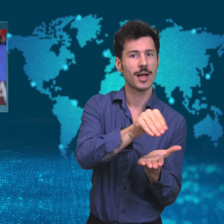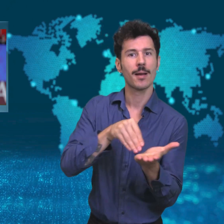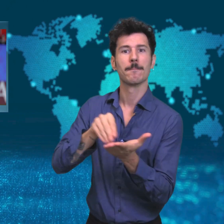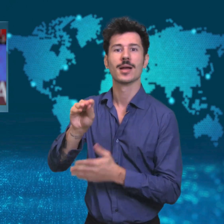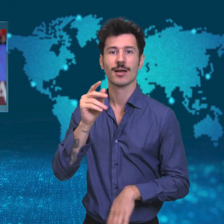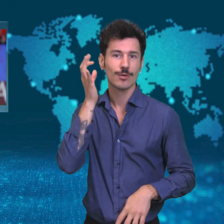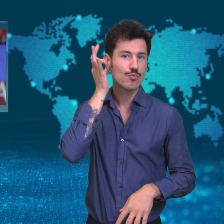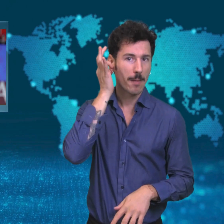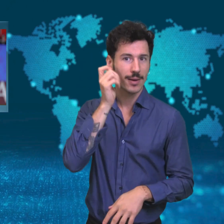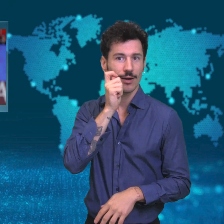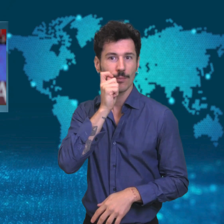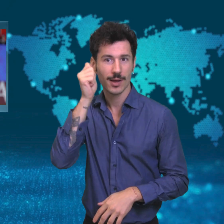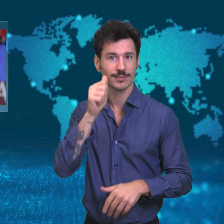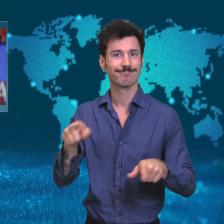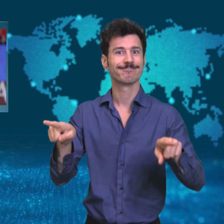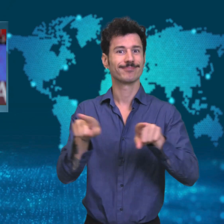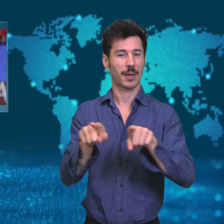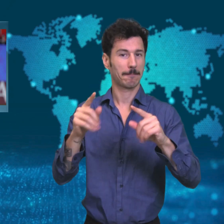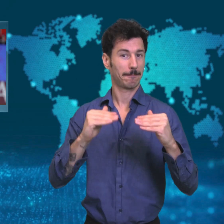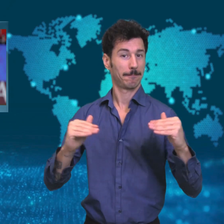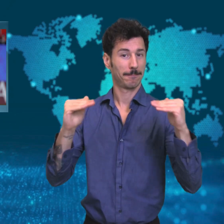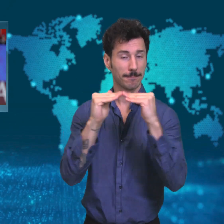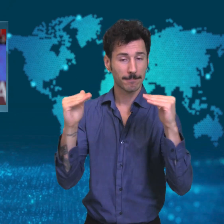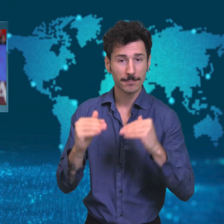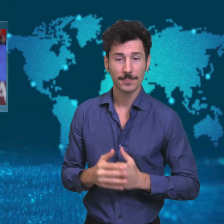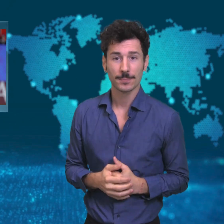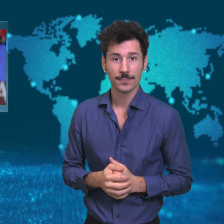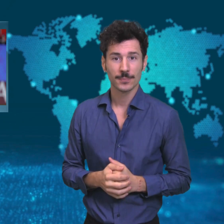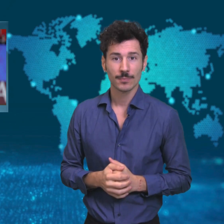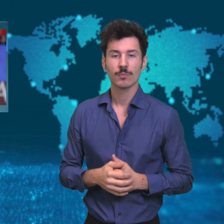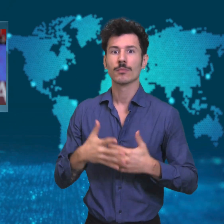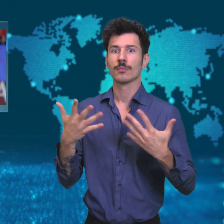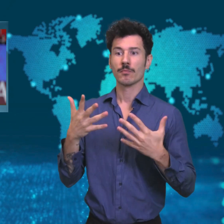international men and women players equally.